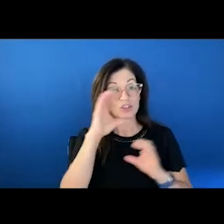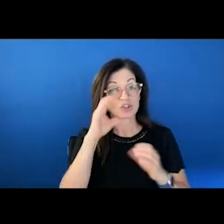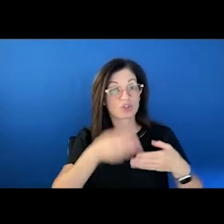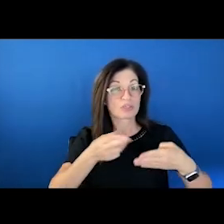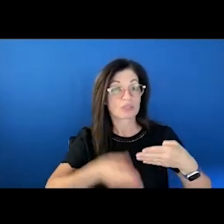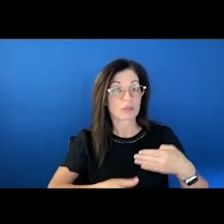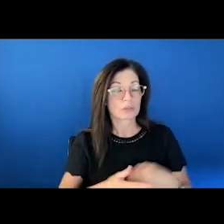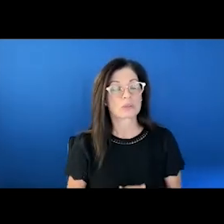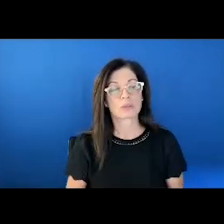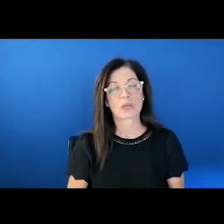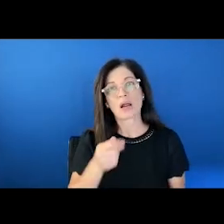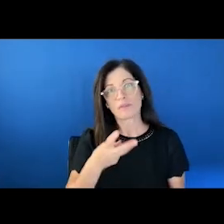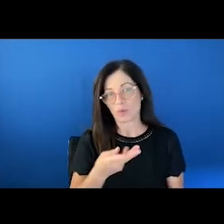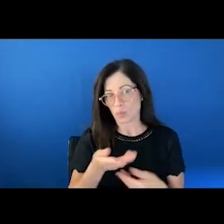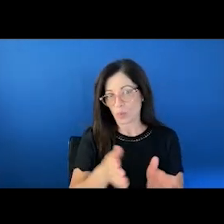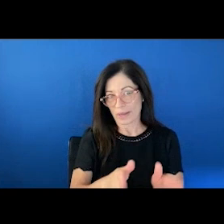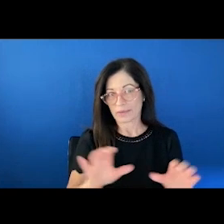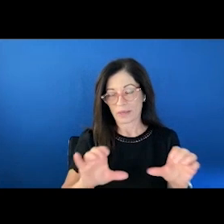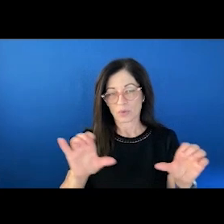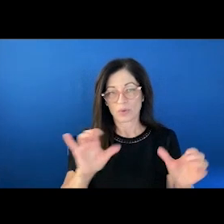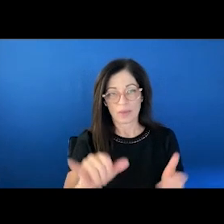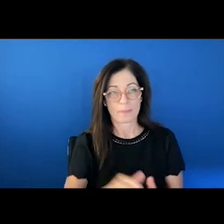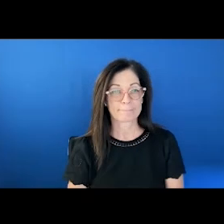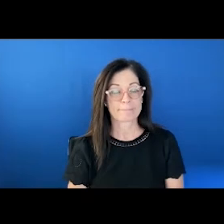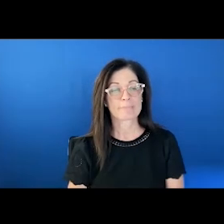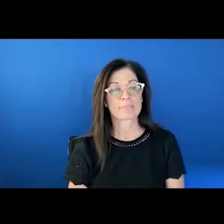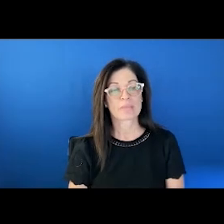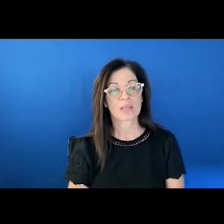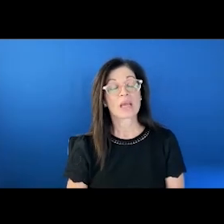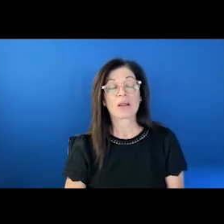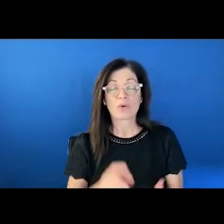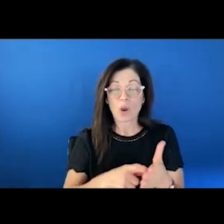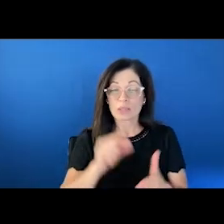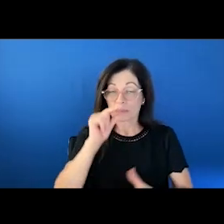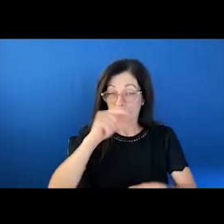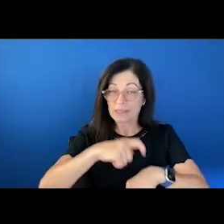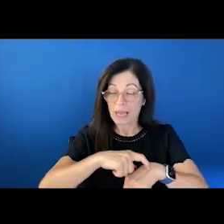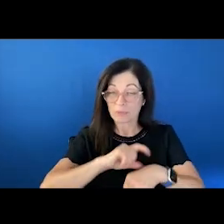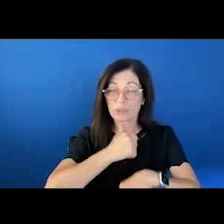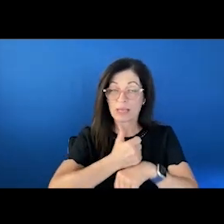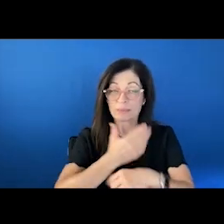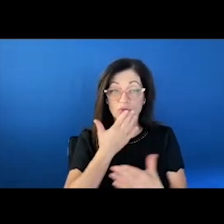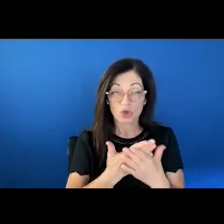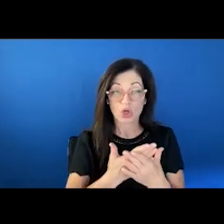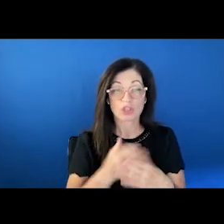There are a couple ways to do this. While it takes a little time to establish good SEO, these